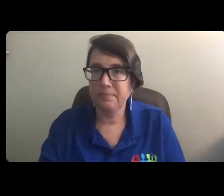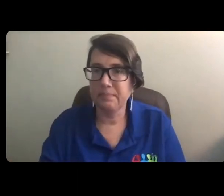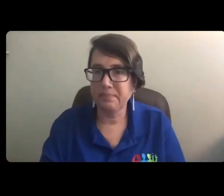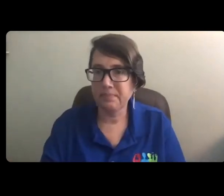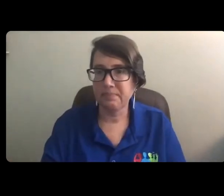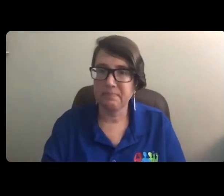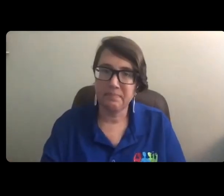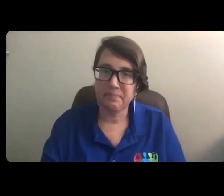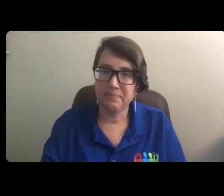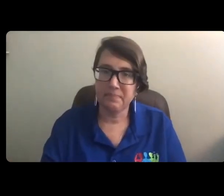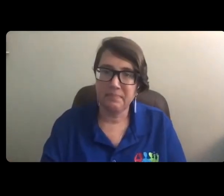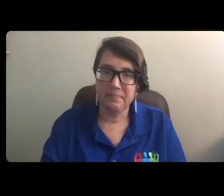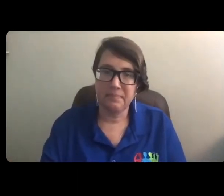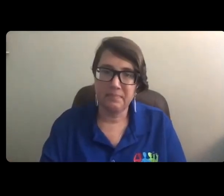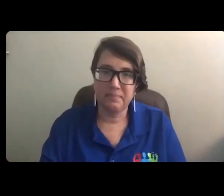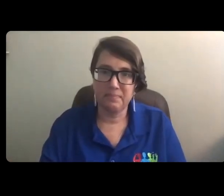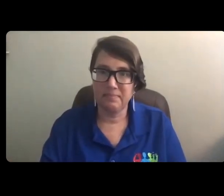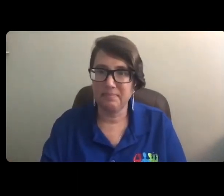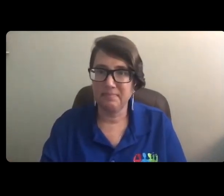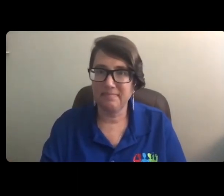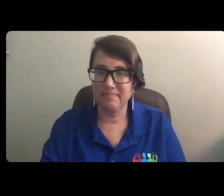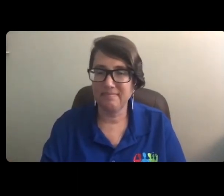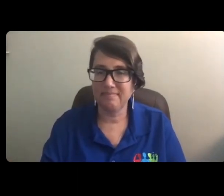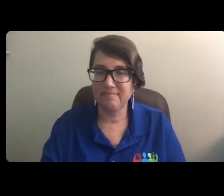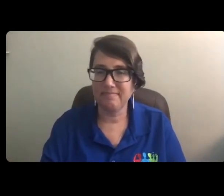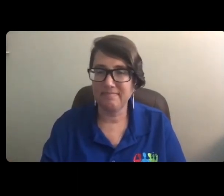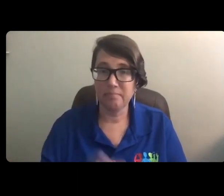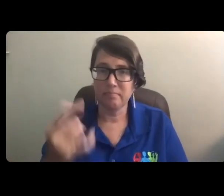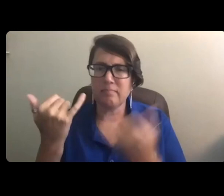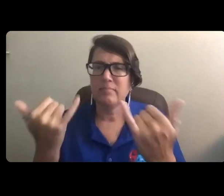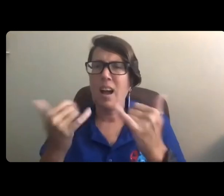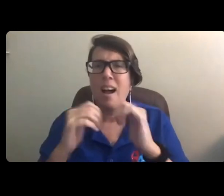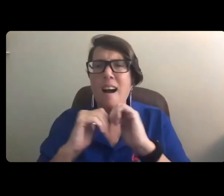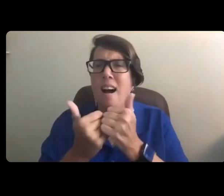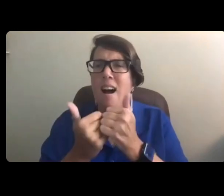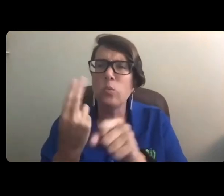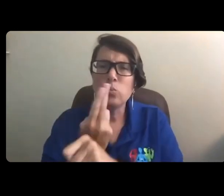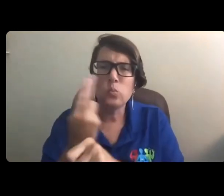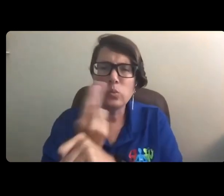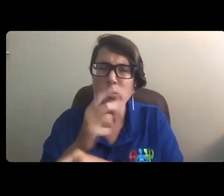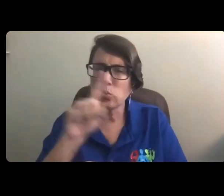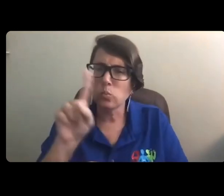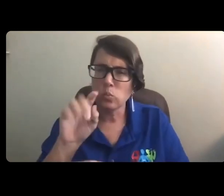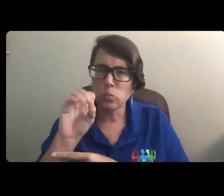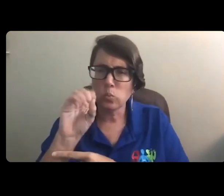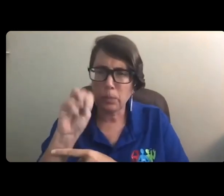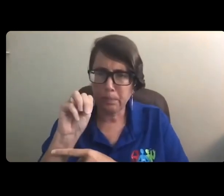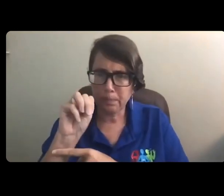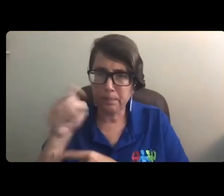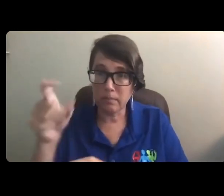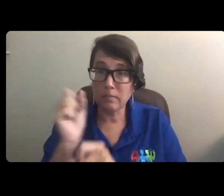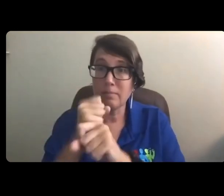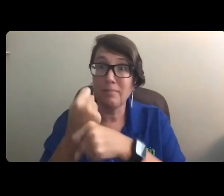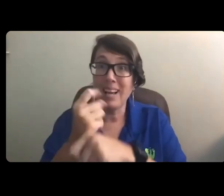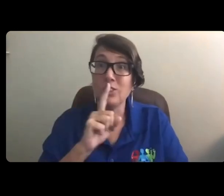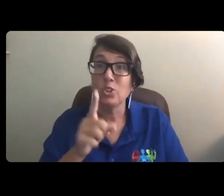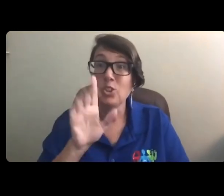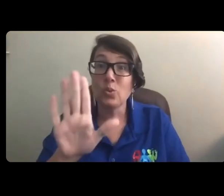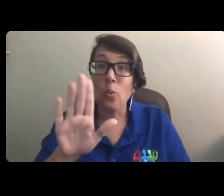tech support.